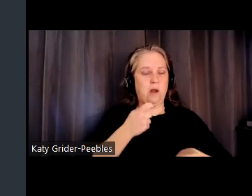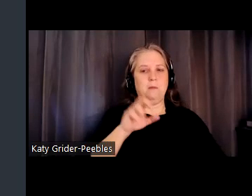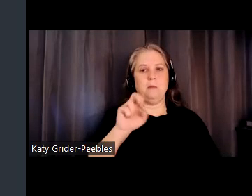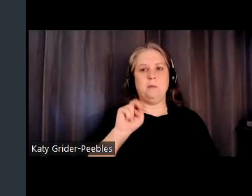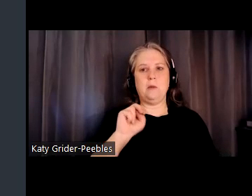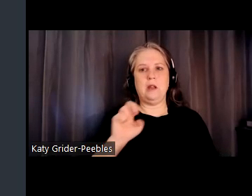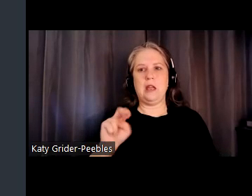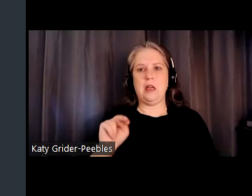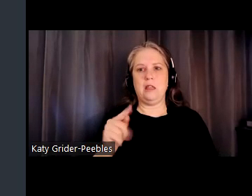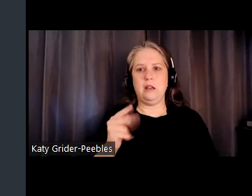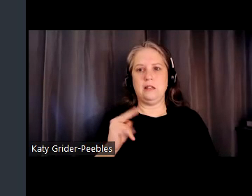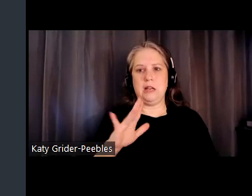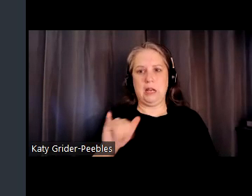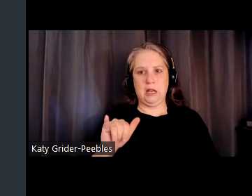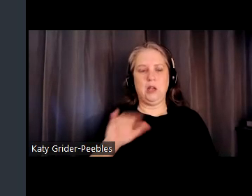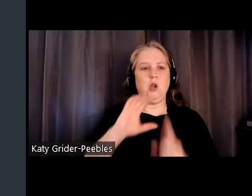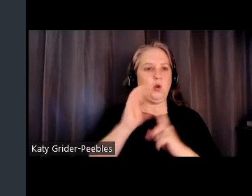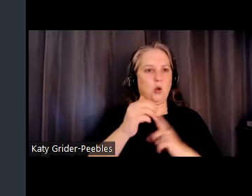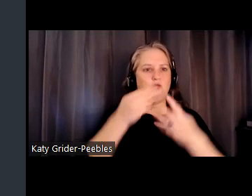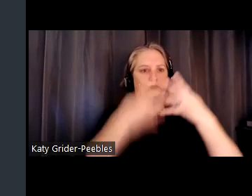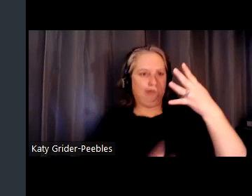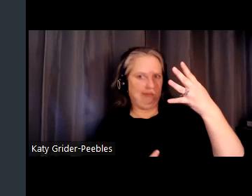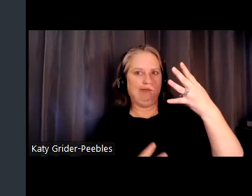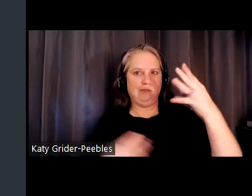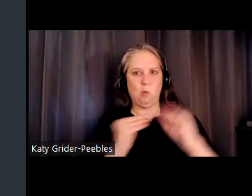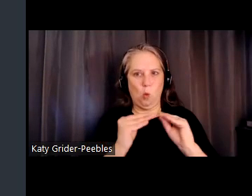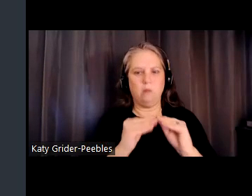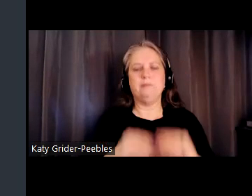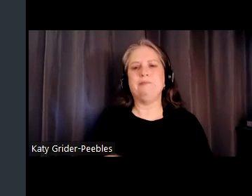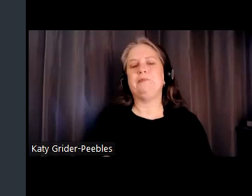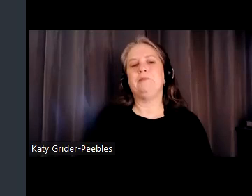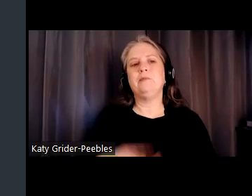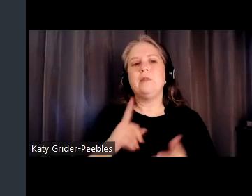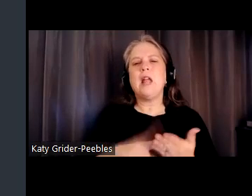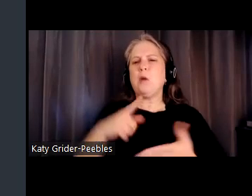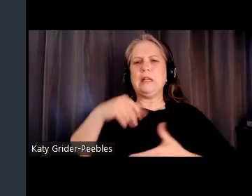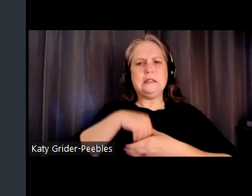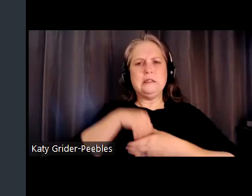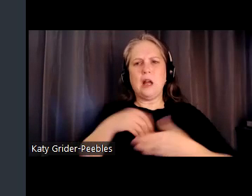culture, etc. These are things inside of us that may